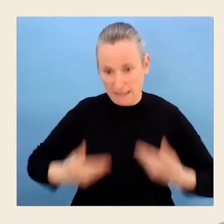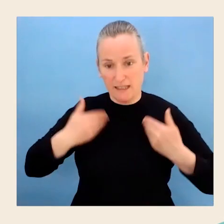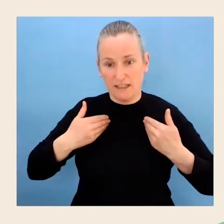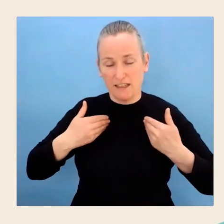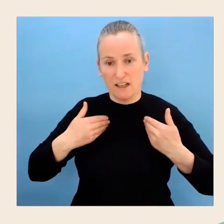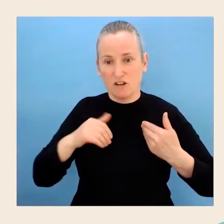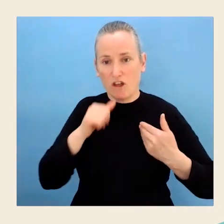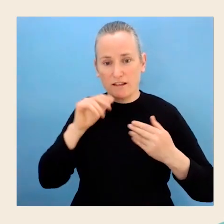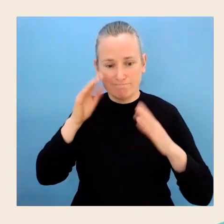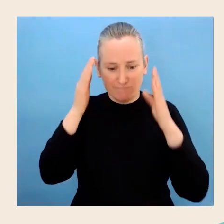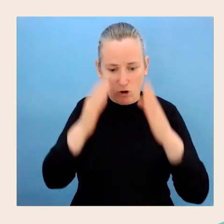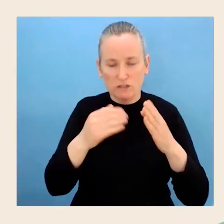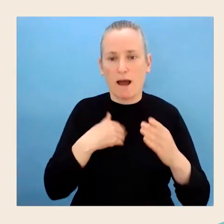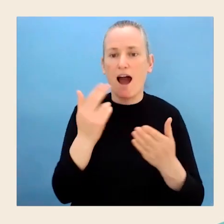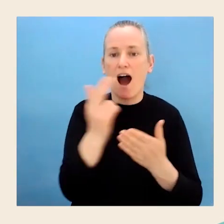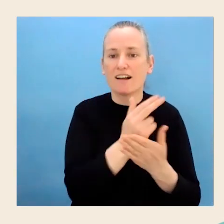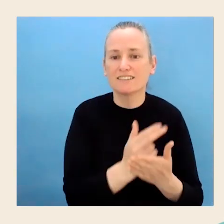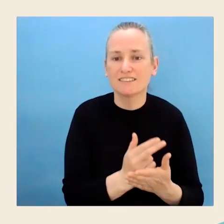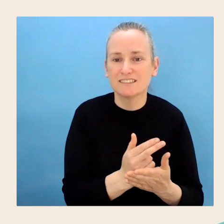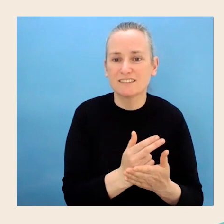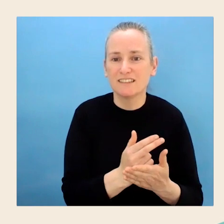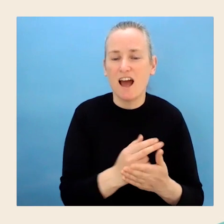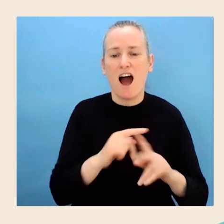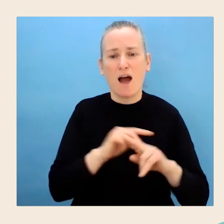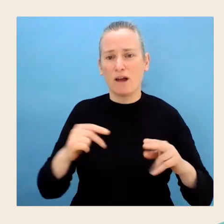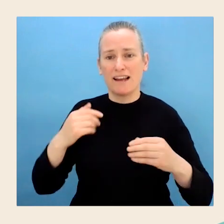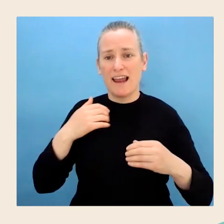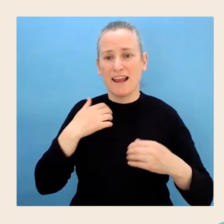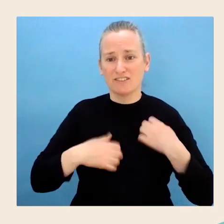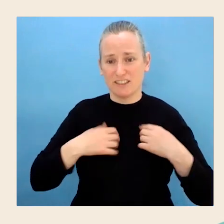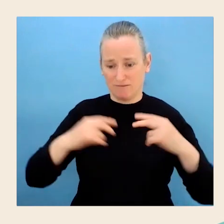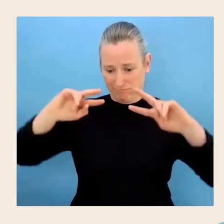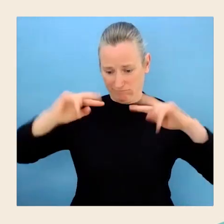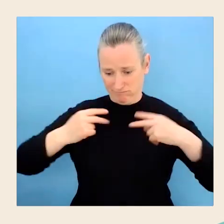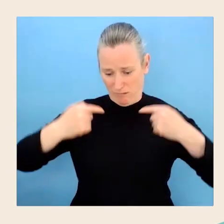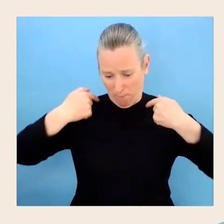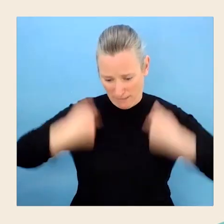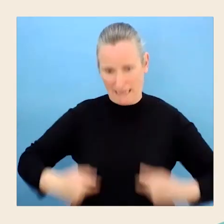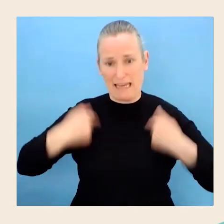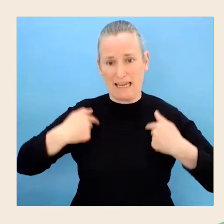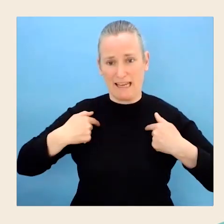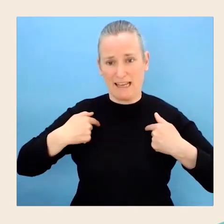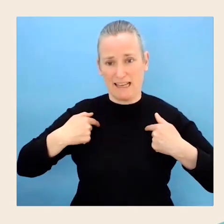I'm not interested in my life and my personhood becoming this kind of thing that you can put